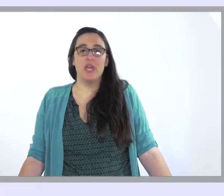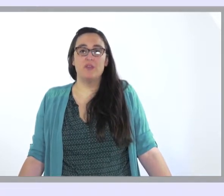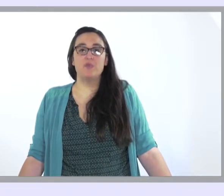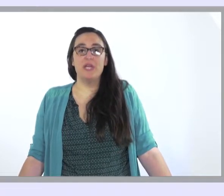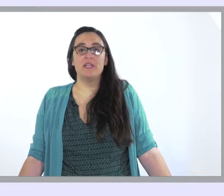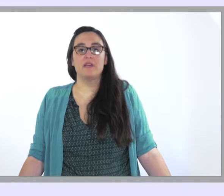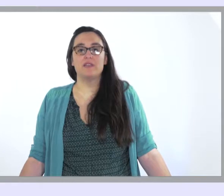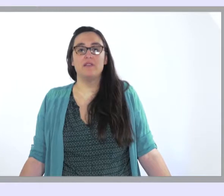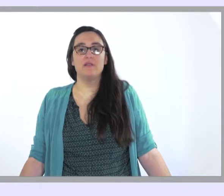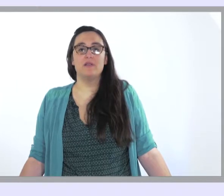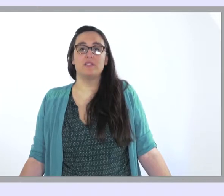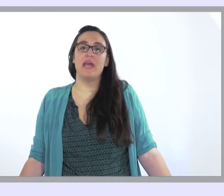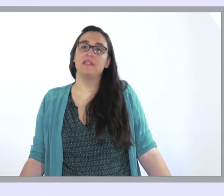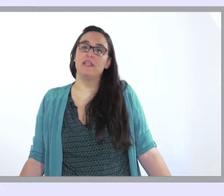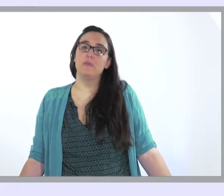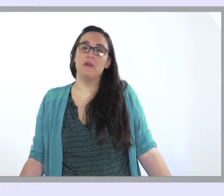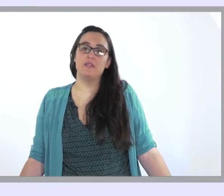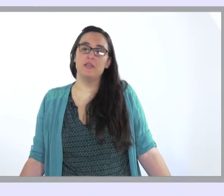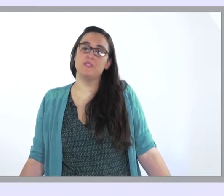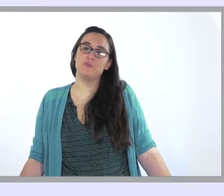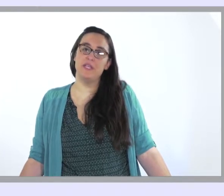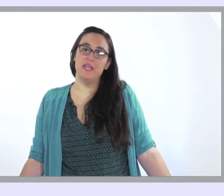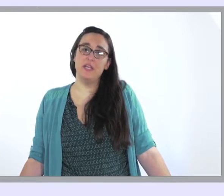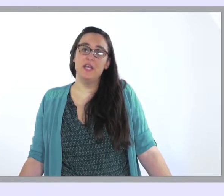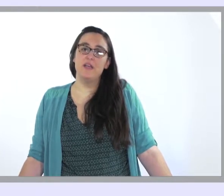you can read Sandler & Lillo-Martin's reading